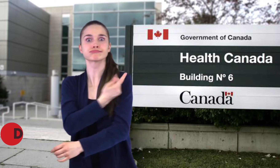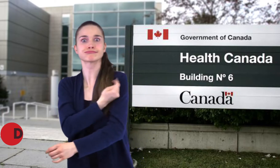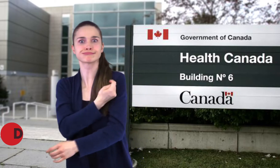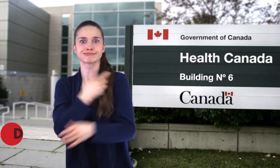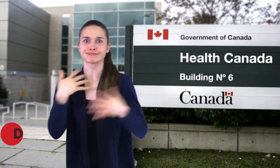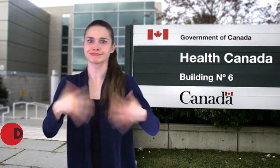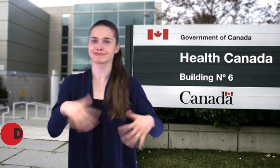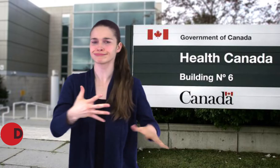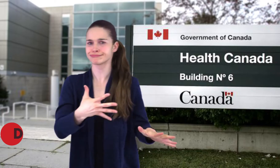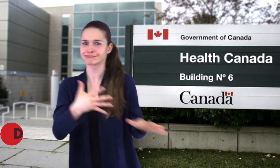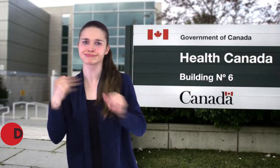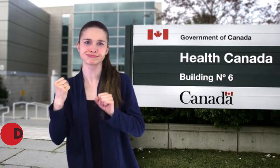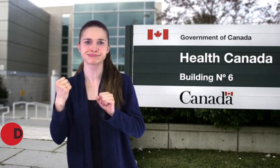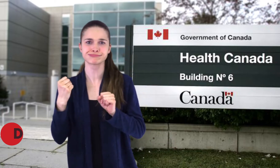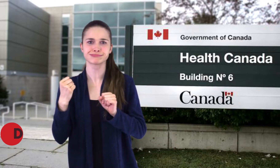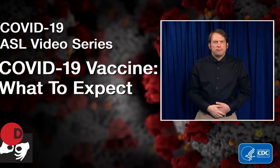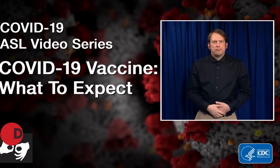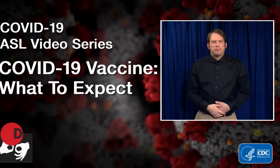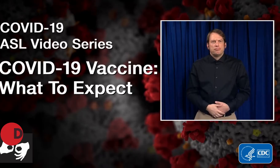Canada started giving vaccinations. This is fast!